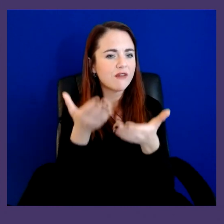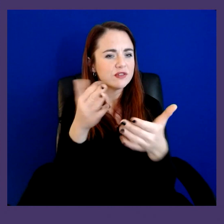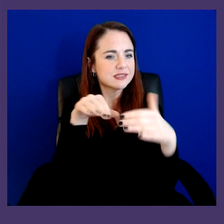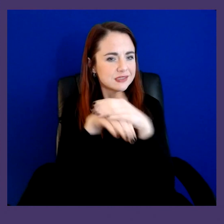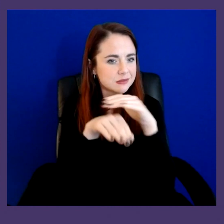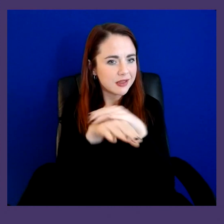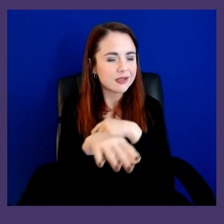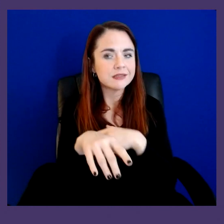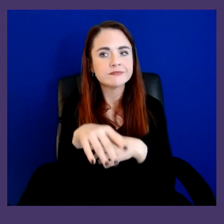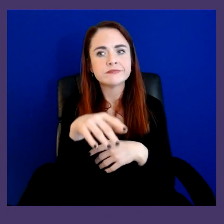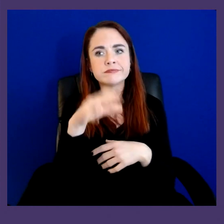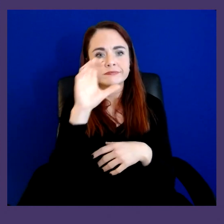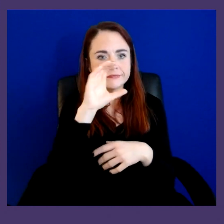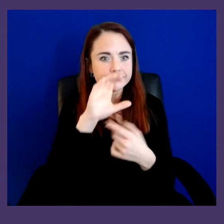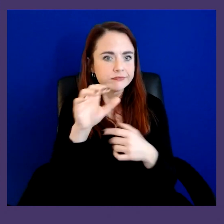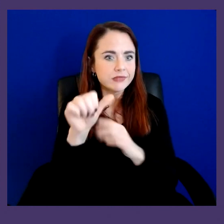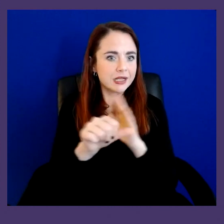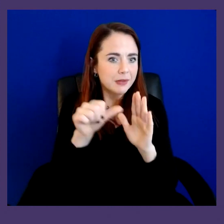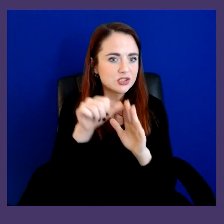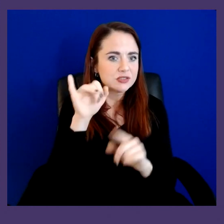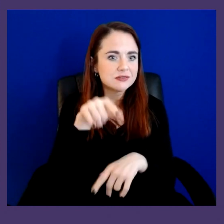out-of-the-box with no extra work for us.